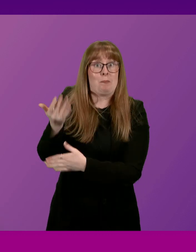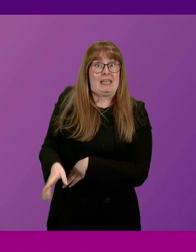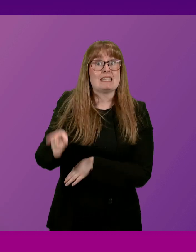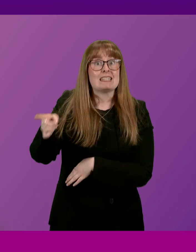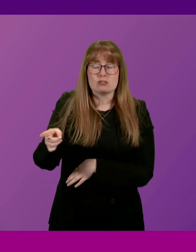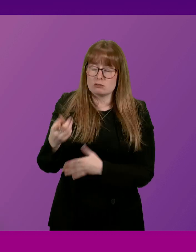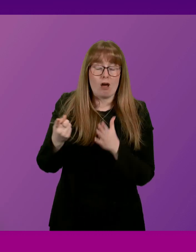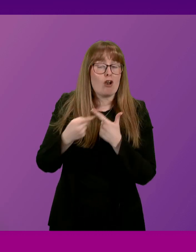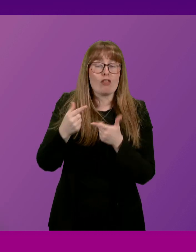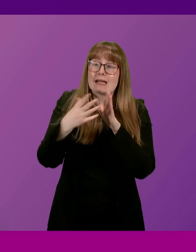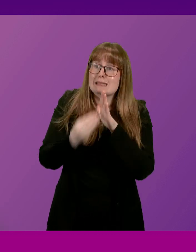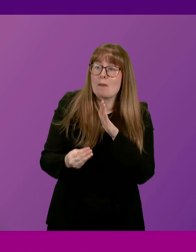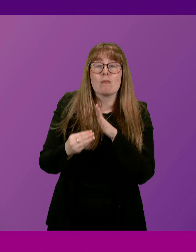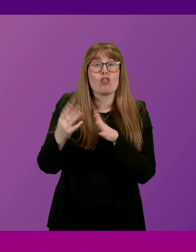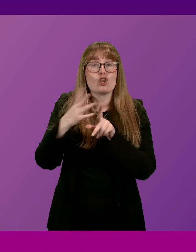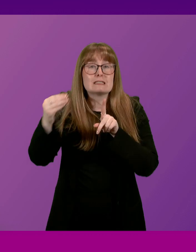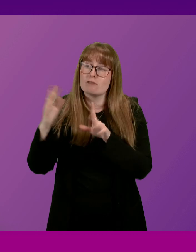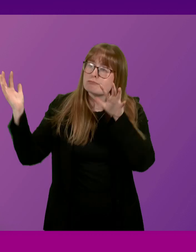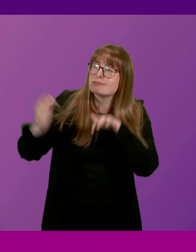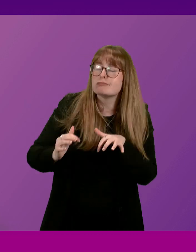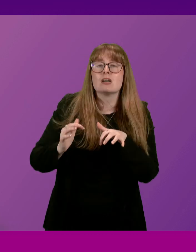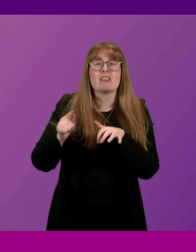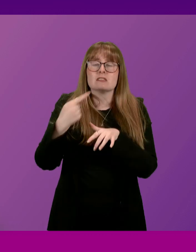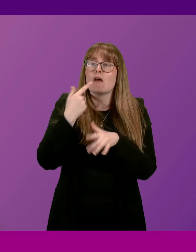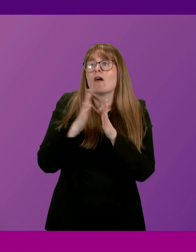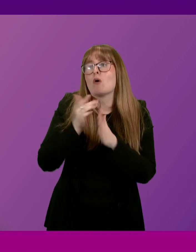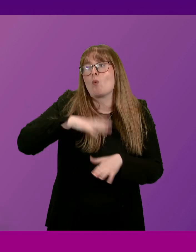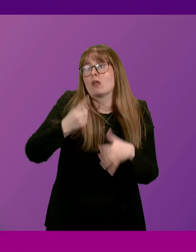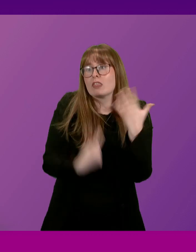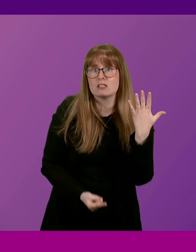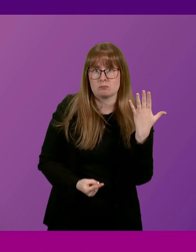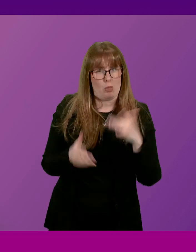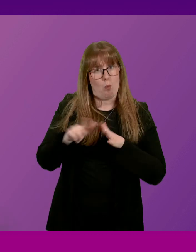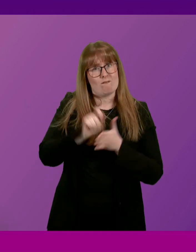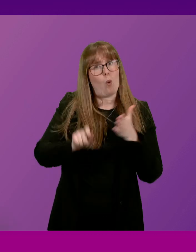Conservatives come to Parliament and plead for something but are not prepared to vote for it.